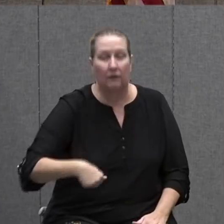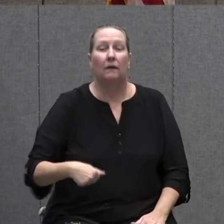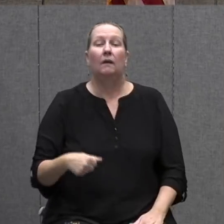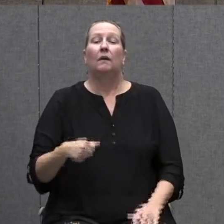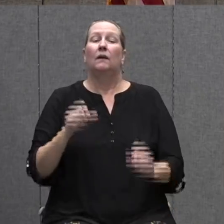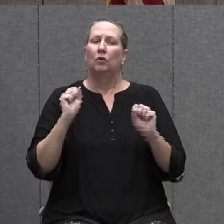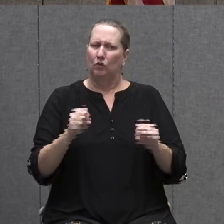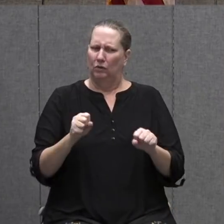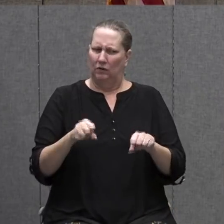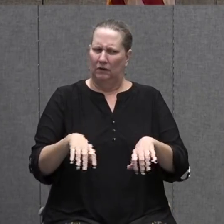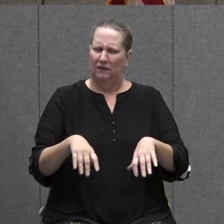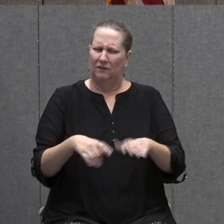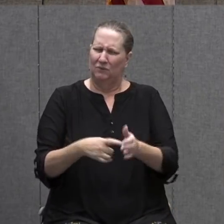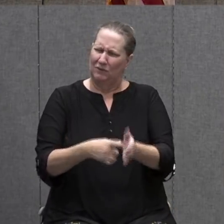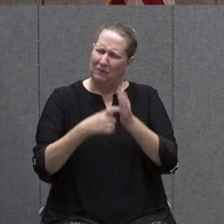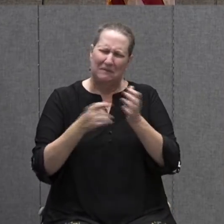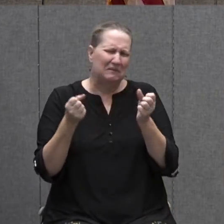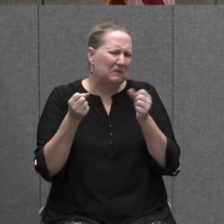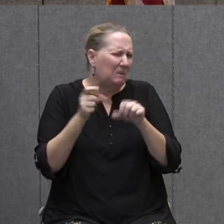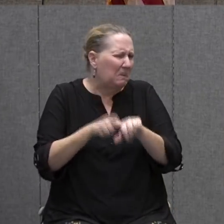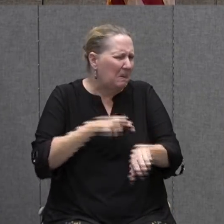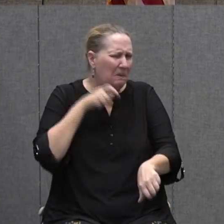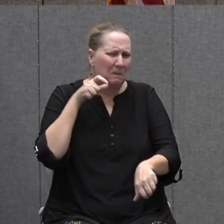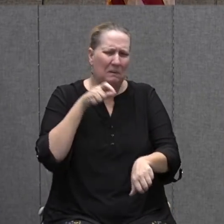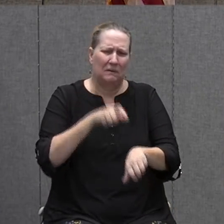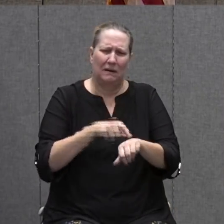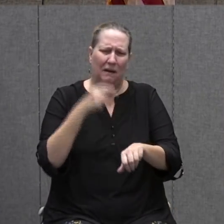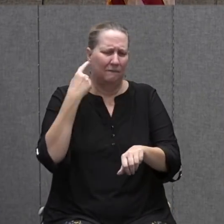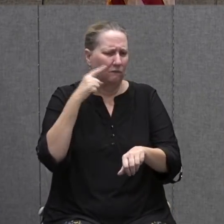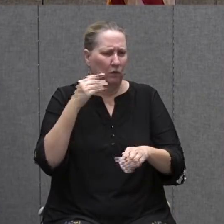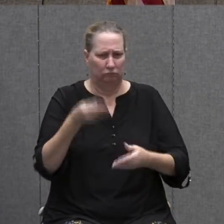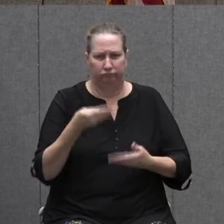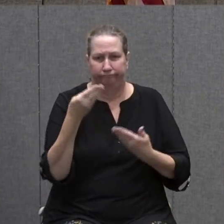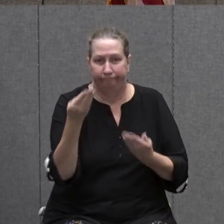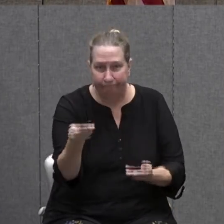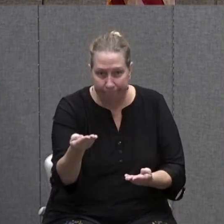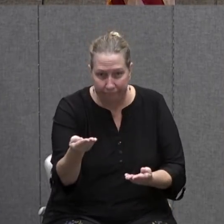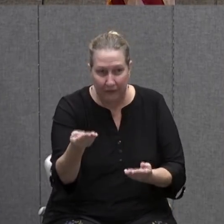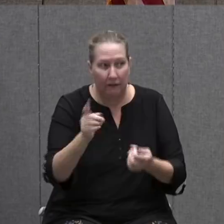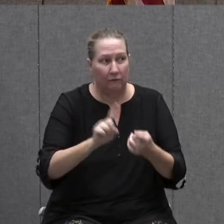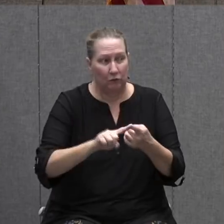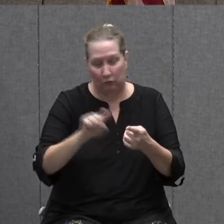before that message got delivered. So Morse code really helped